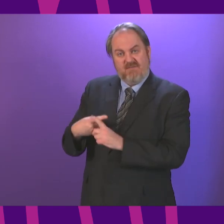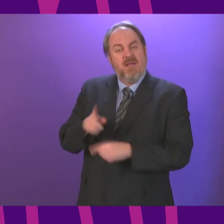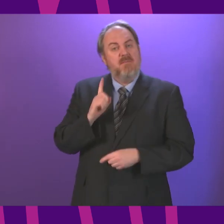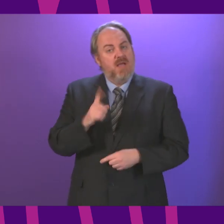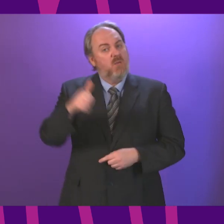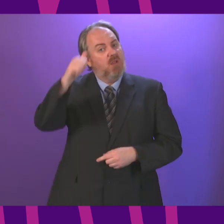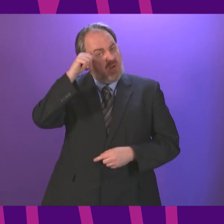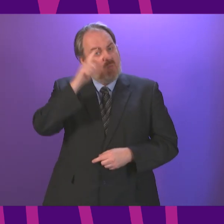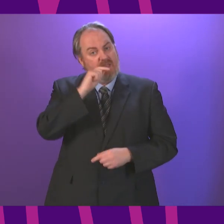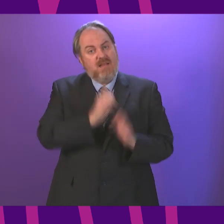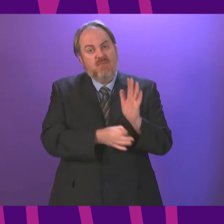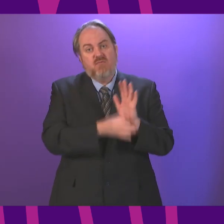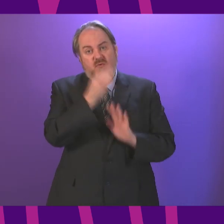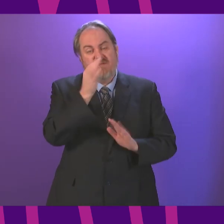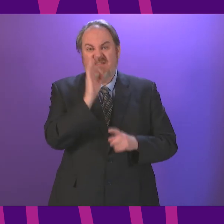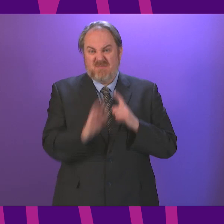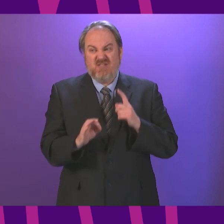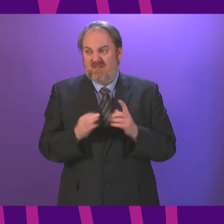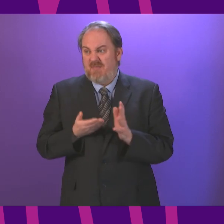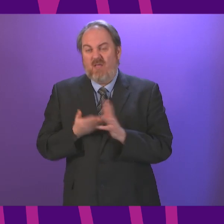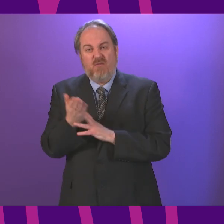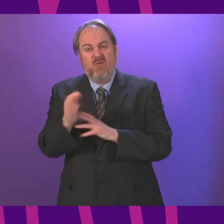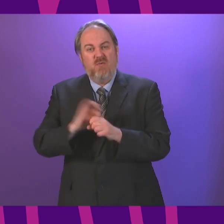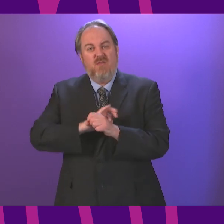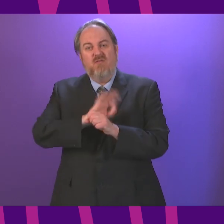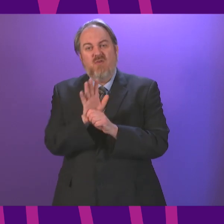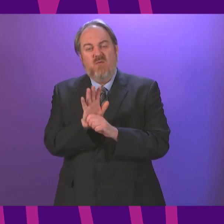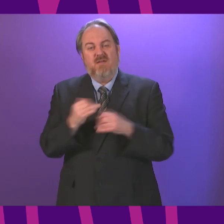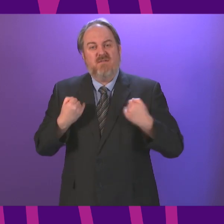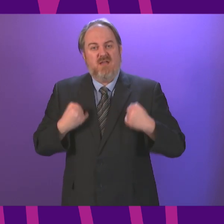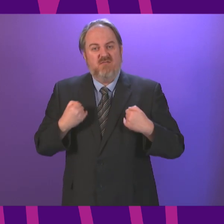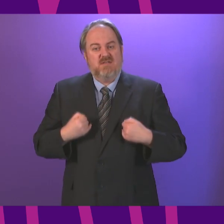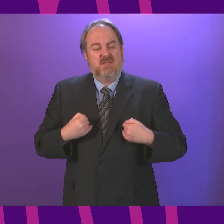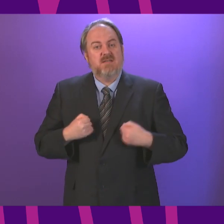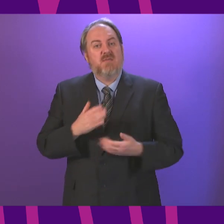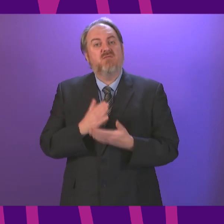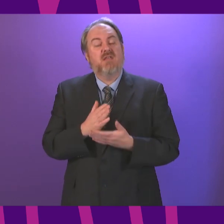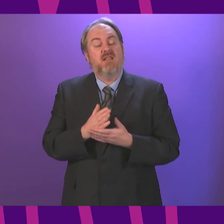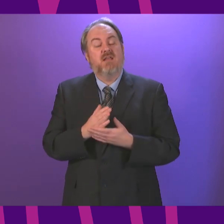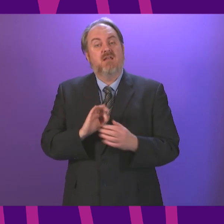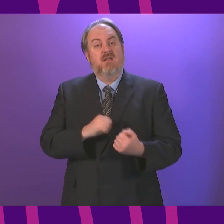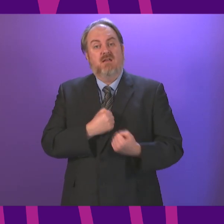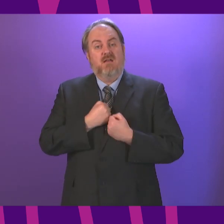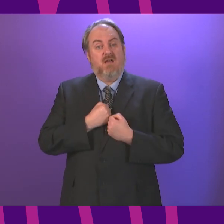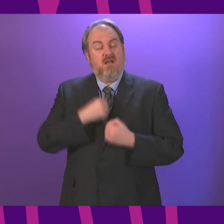in the light of Covid. One thing that makes the decision and the debate about Scotland’s future so